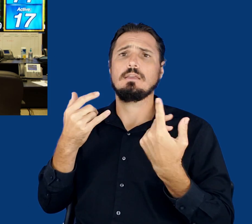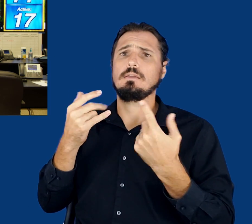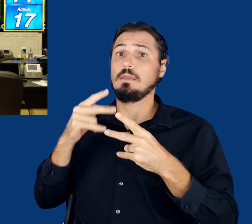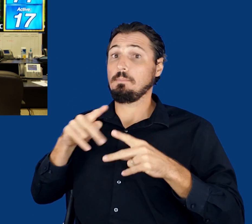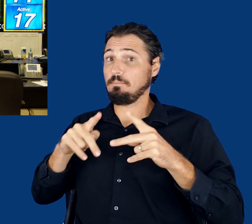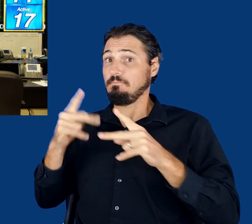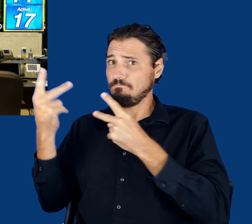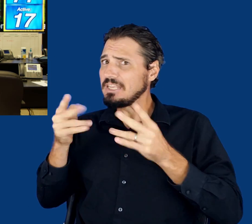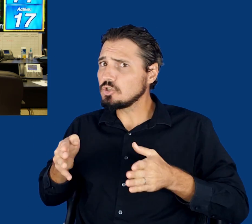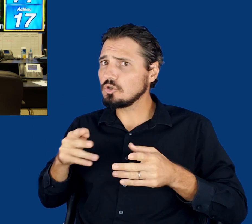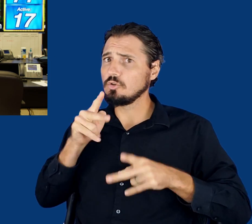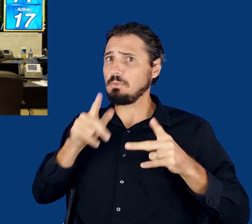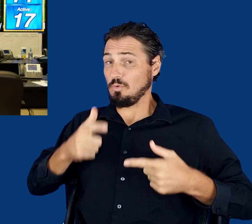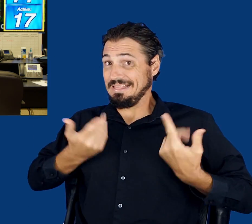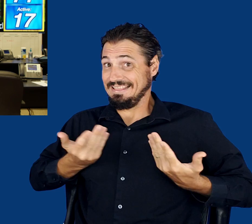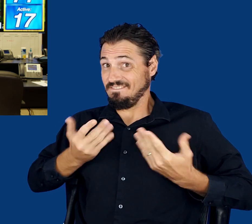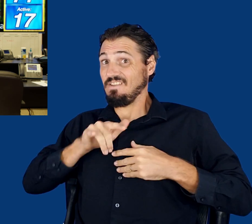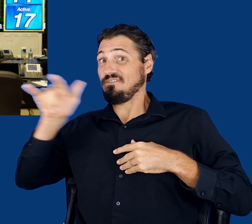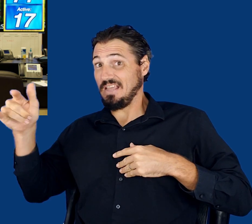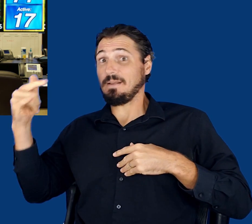yesterday, between people within our community.